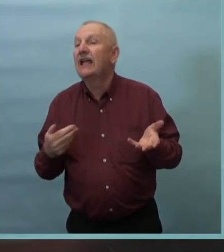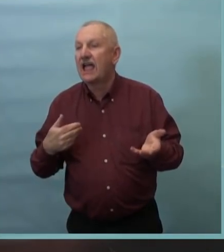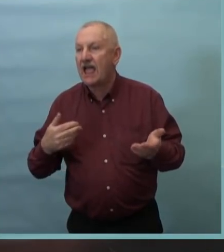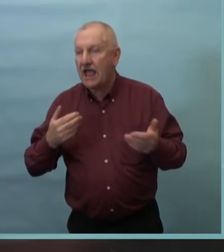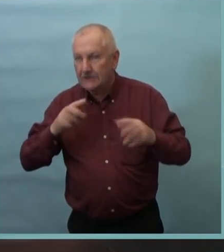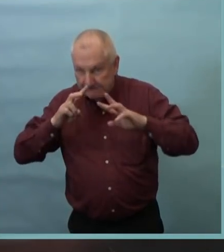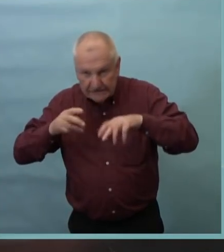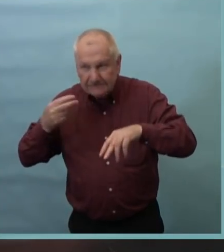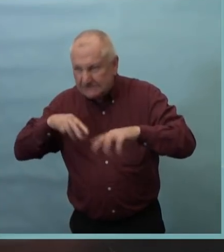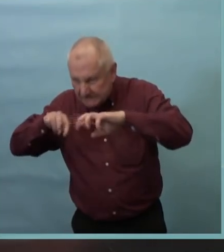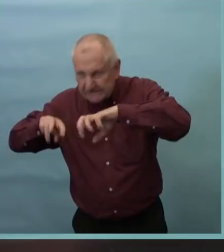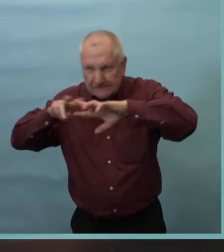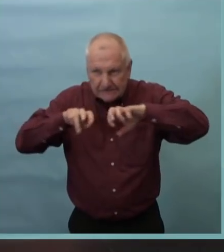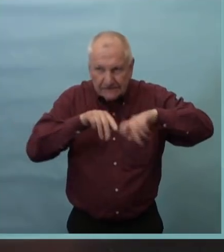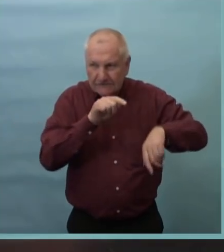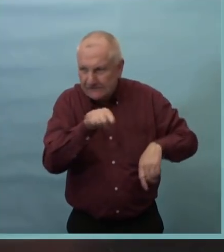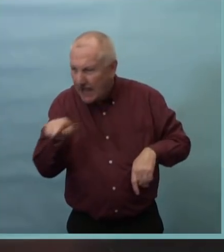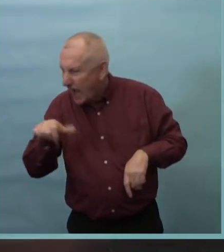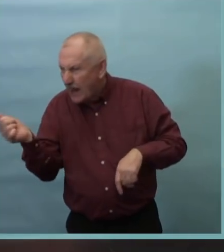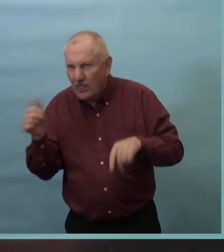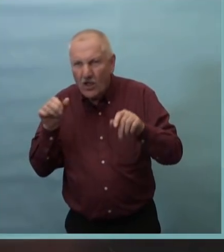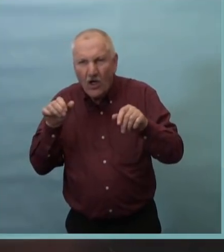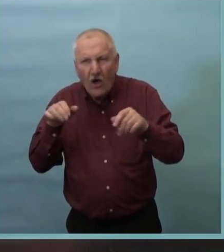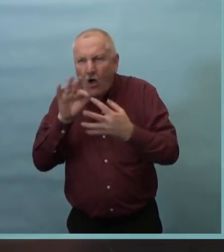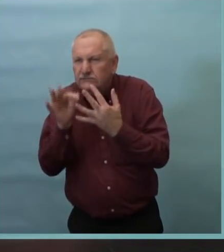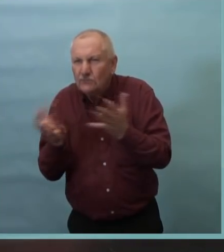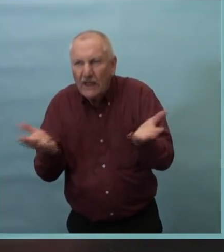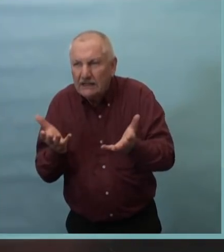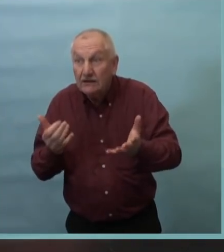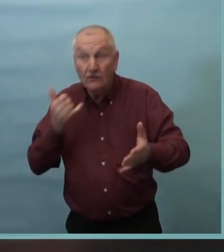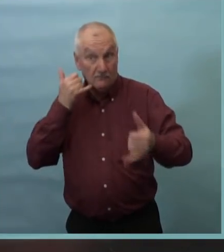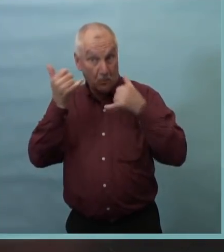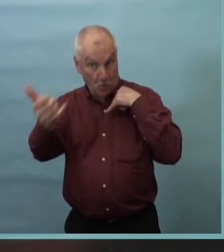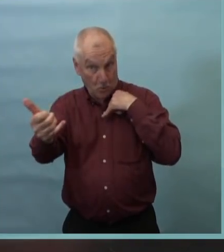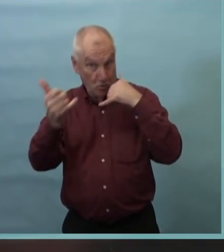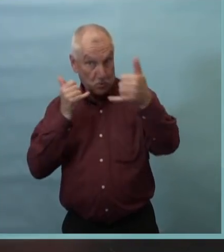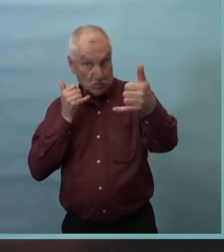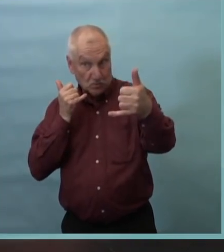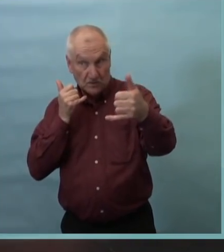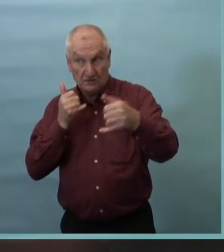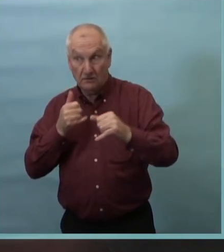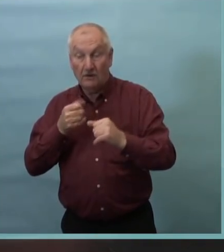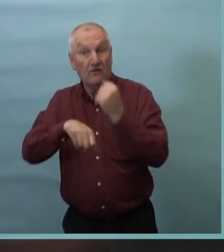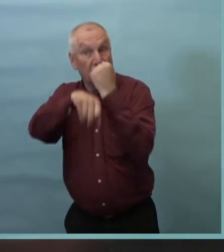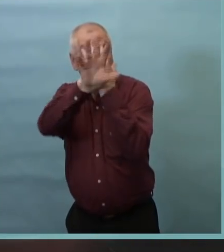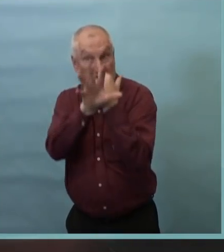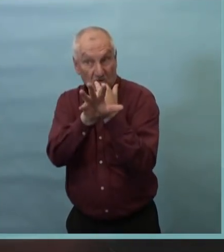virtual options to deliver healthcare and we've previously spoken about the